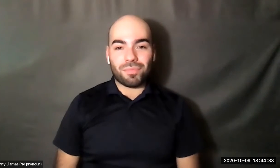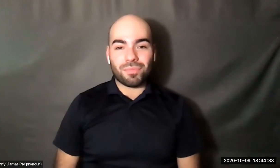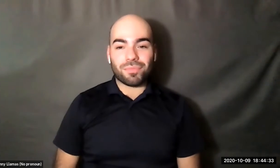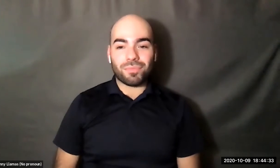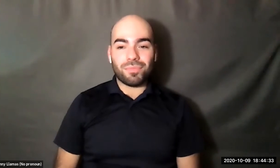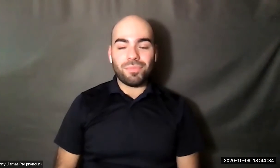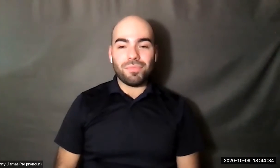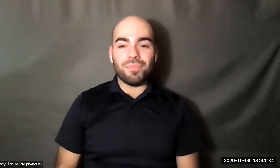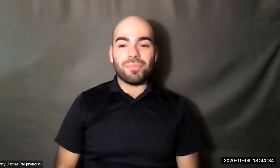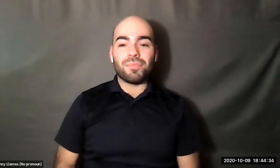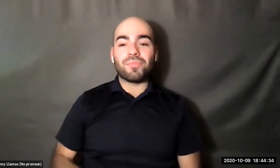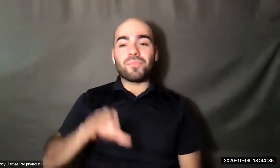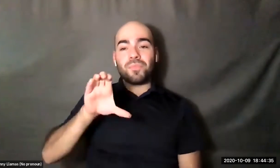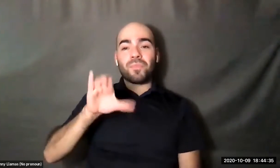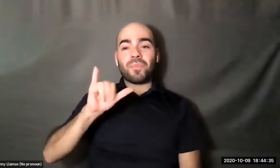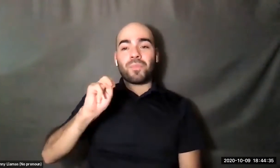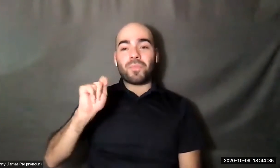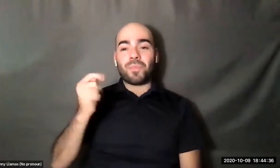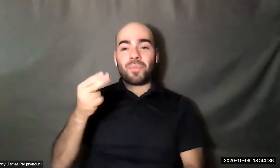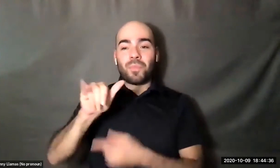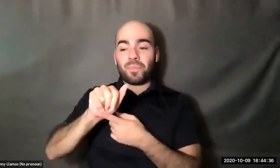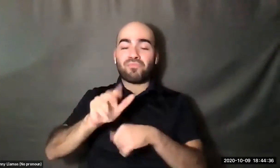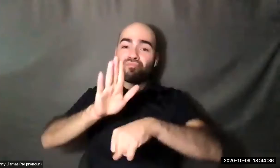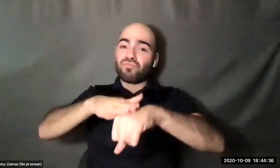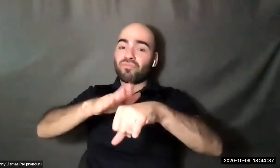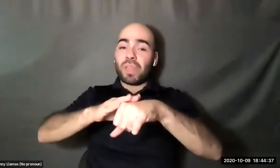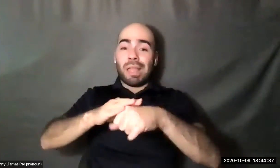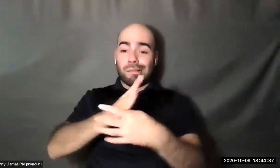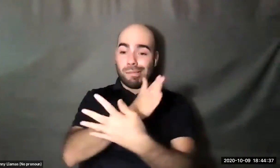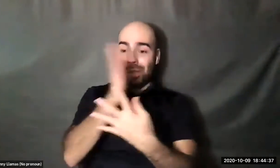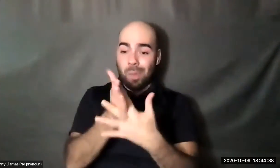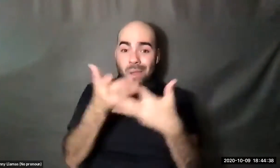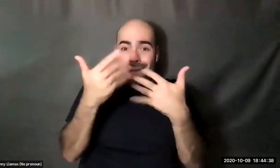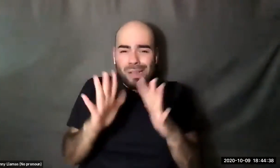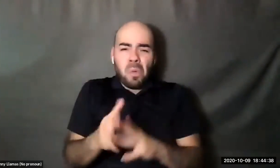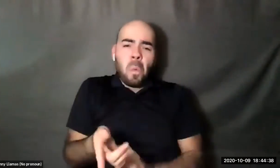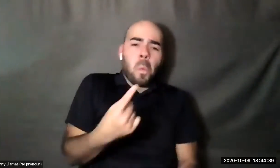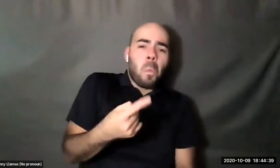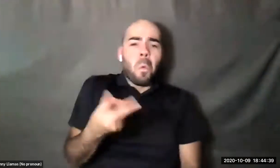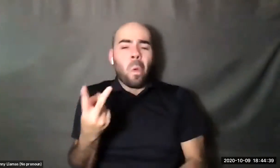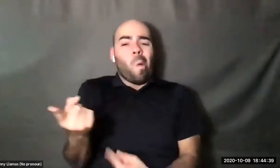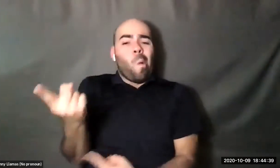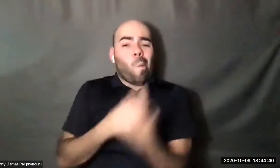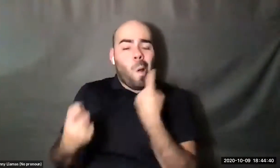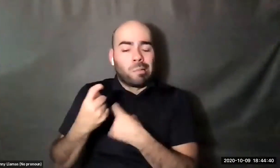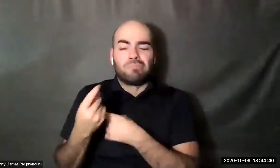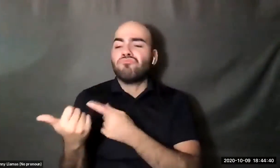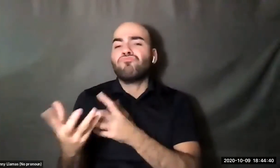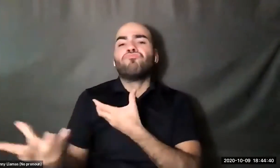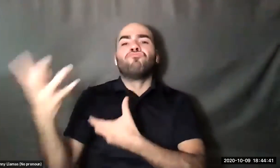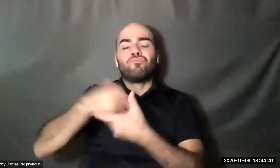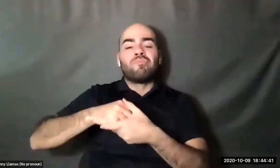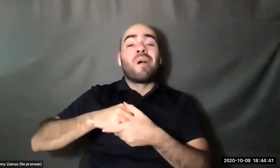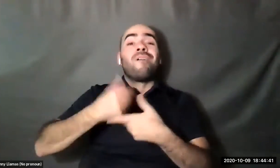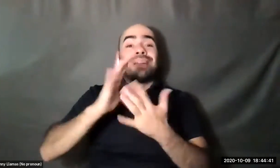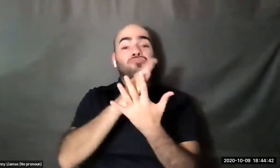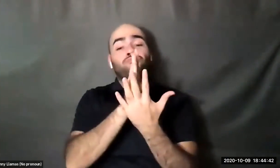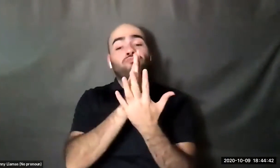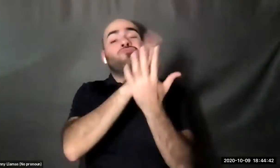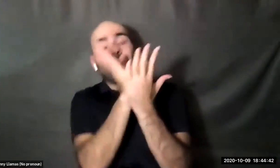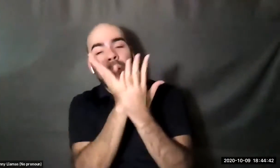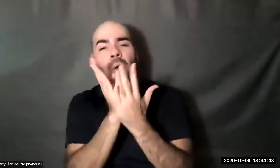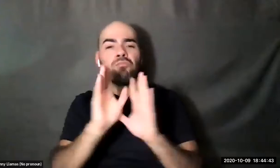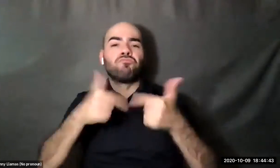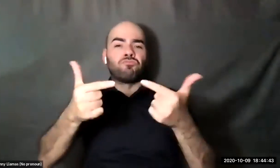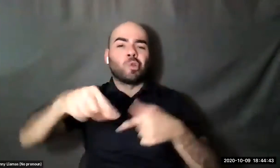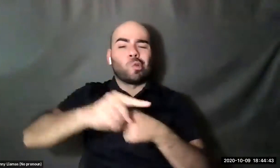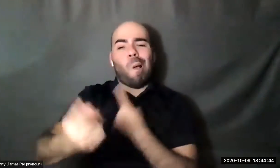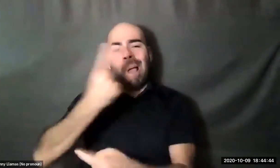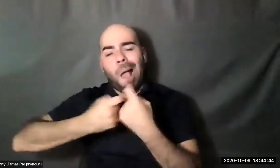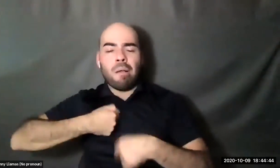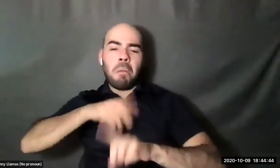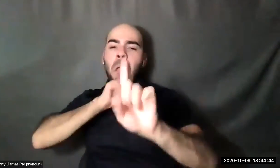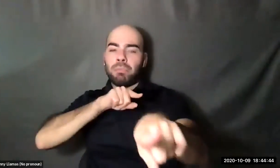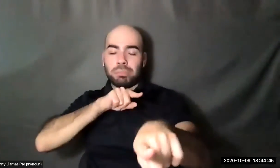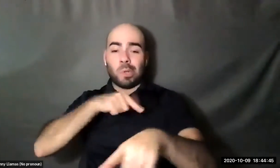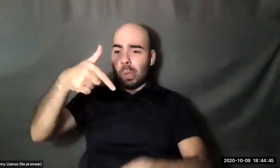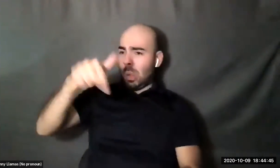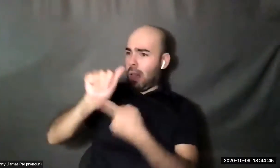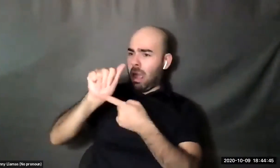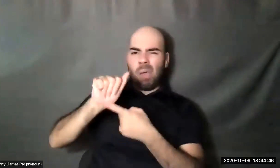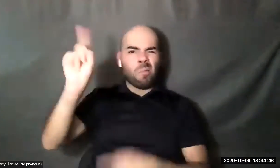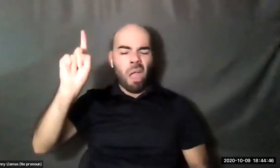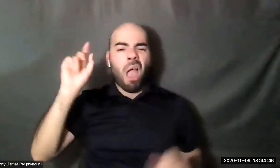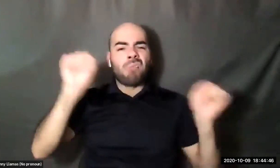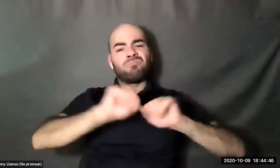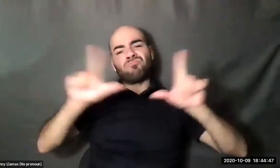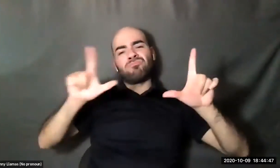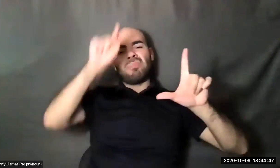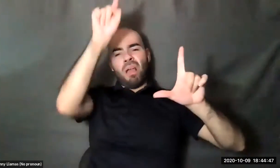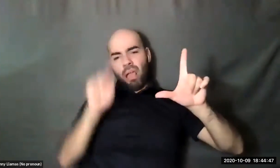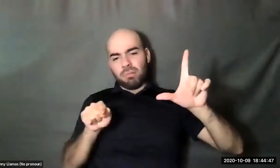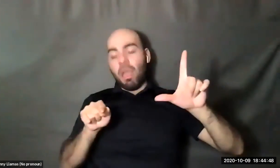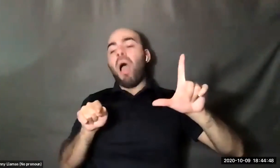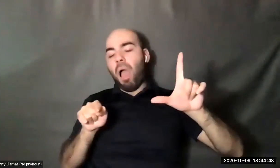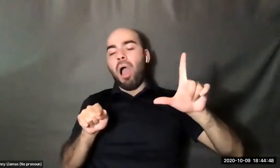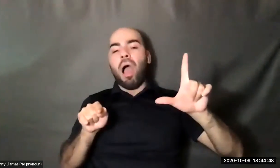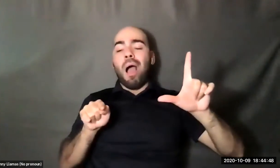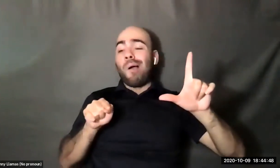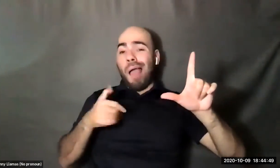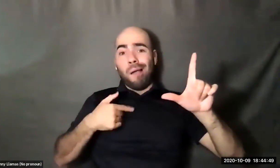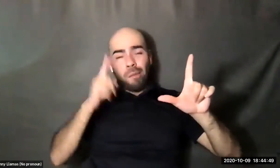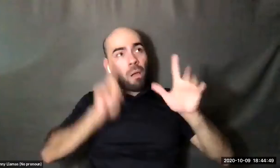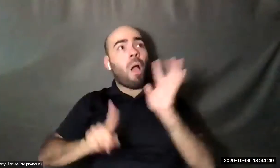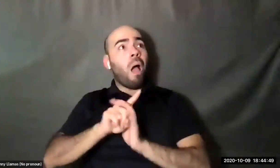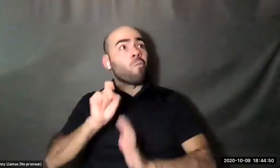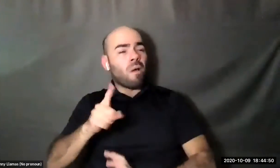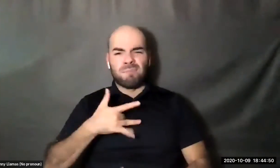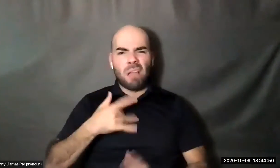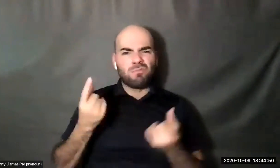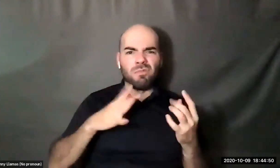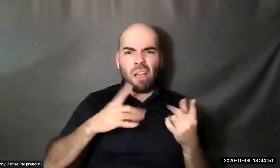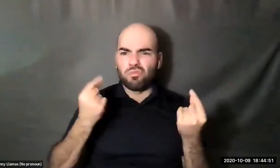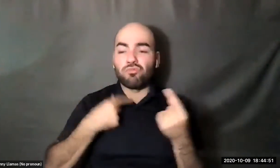Cynthia Guardado she/her: I just wanted to remind you that after intermission, there will be one or two more questions as part of the conversation, followed by an audience q&a you can find the Q AMP a box at the bottom of your screen. Please post all of your questions in the Q AMP a box, not in the chat.